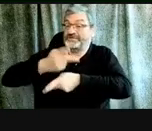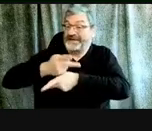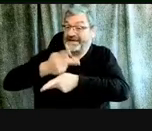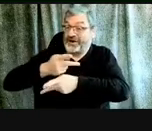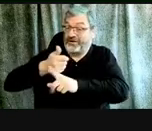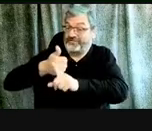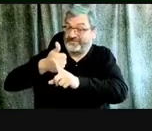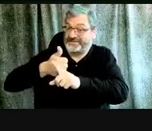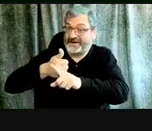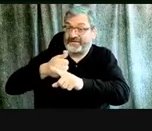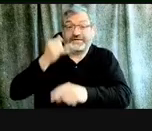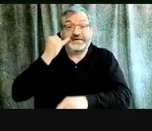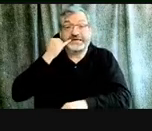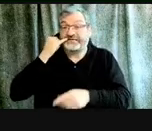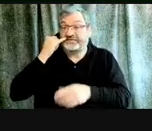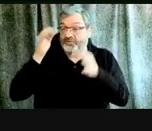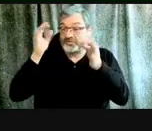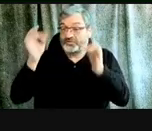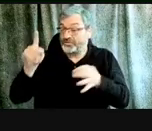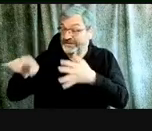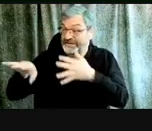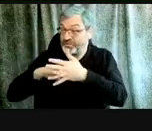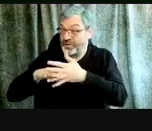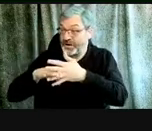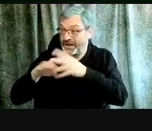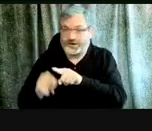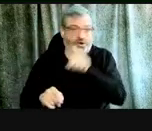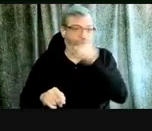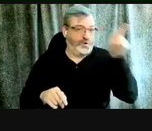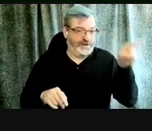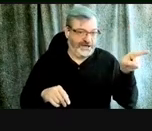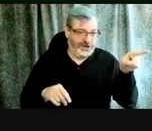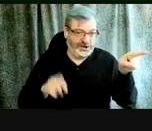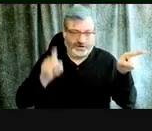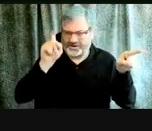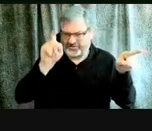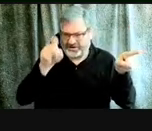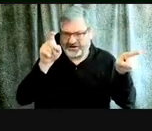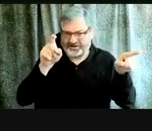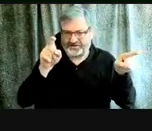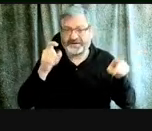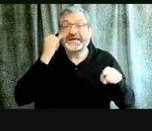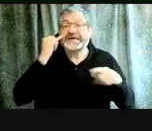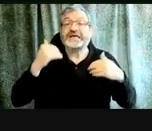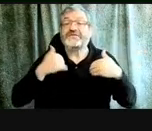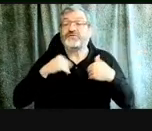If you need a break, go over here and I'll show that on the next slide. If you have a reaction, it's okay.